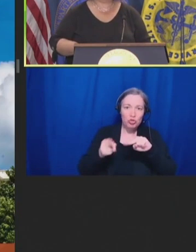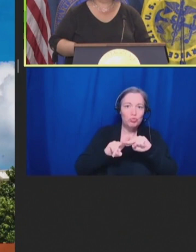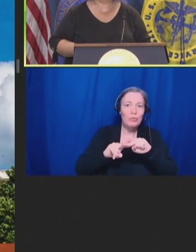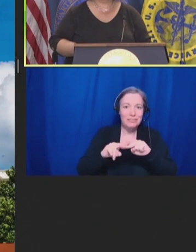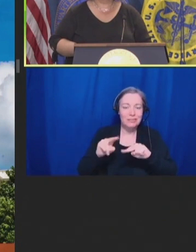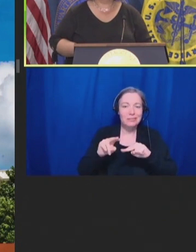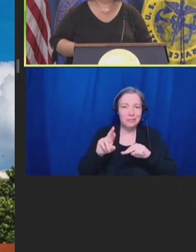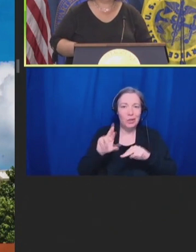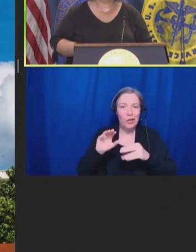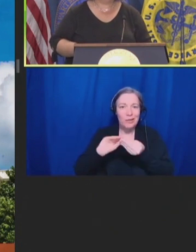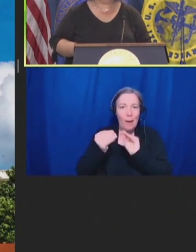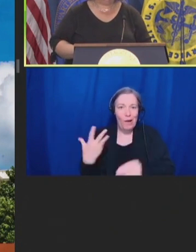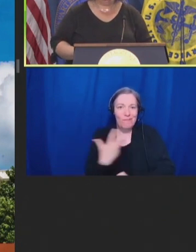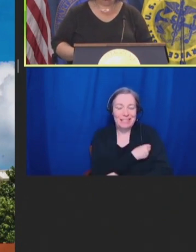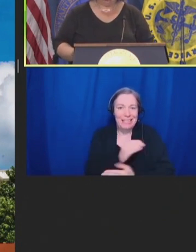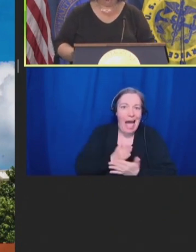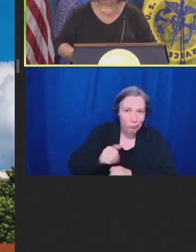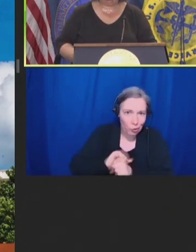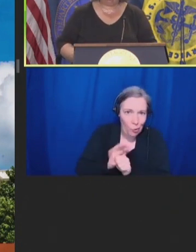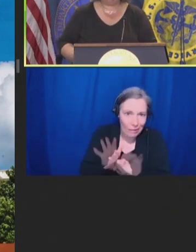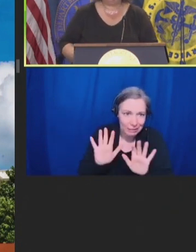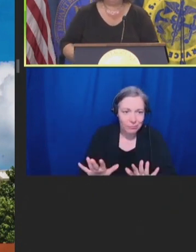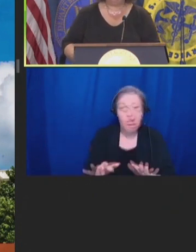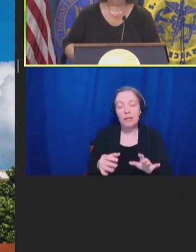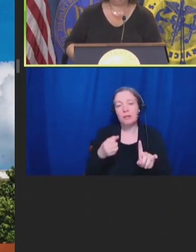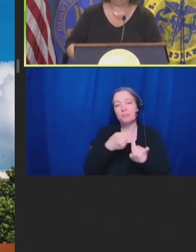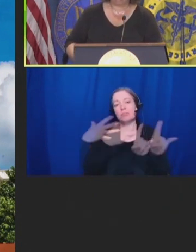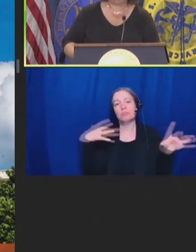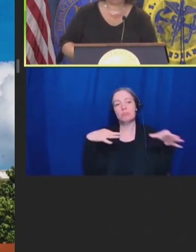So, first, a little about ASTHO, we're a nonpartisan organization,